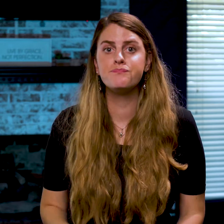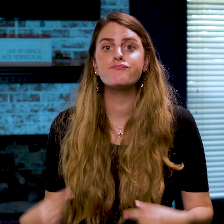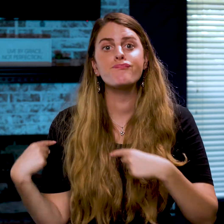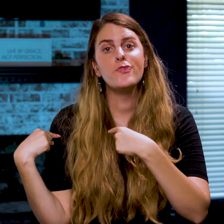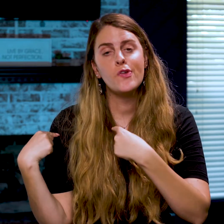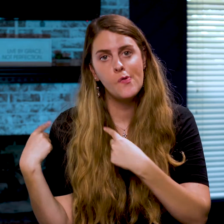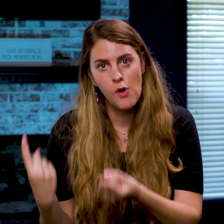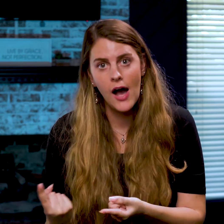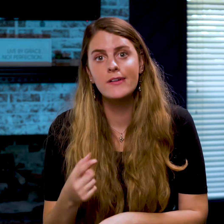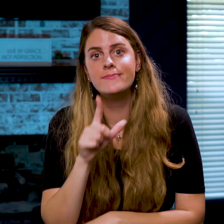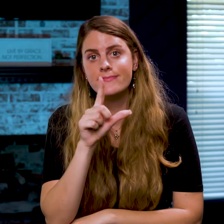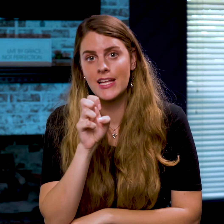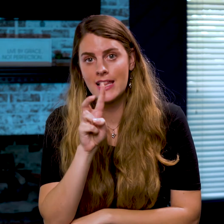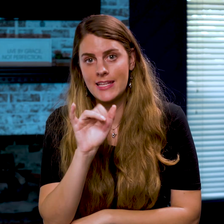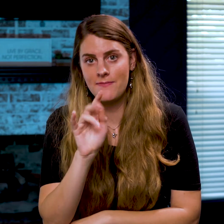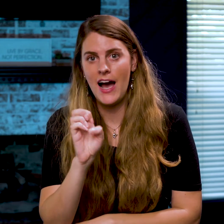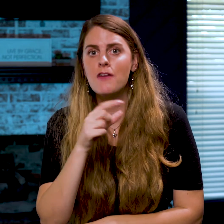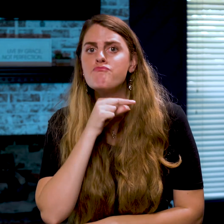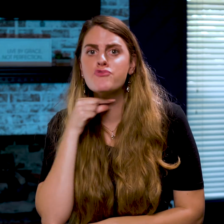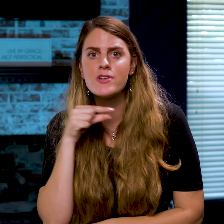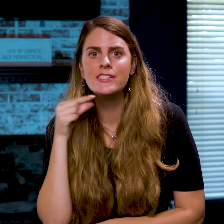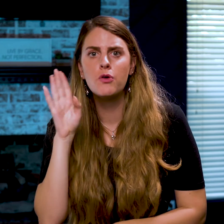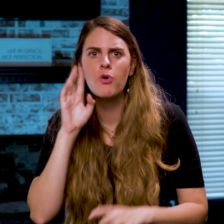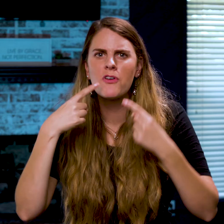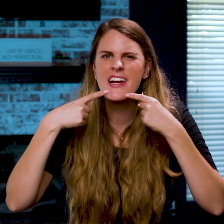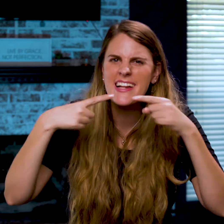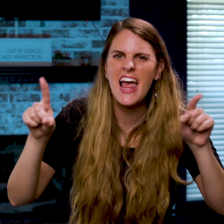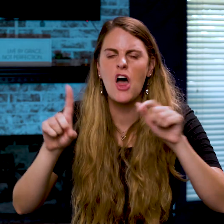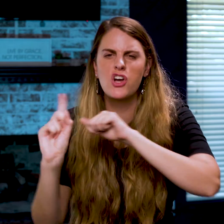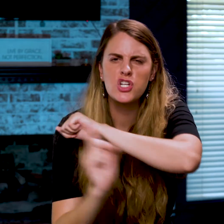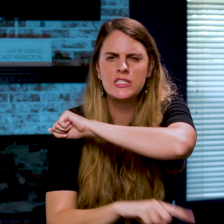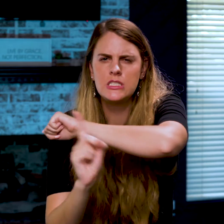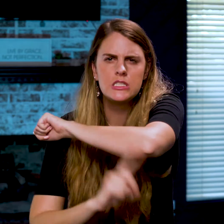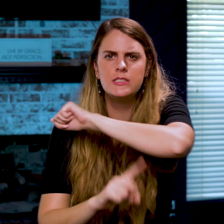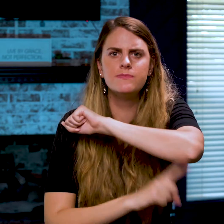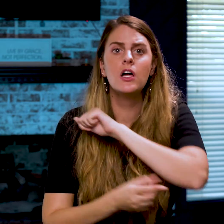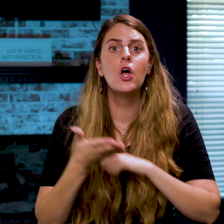while the Levite priests declare the curses.